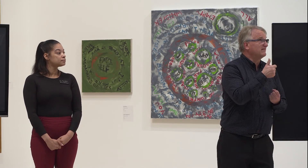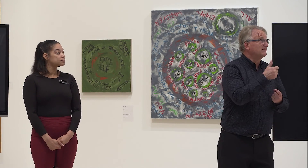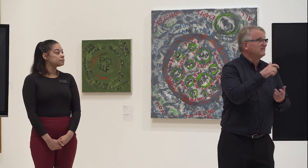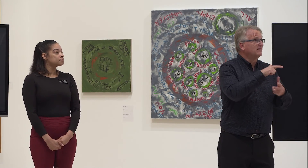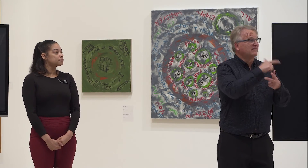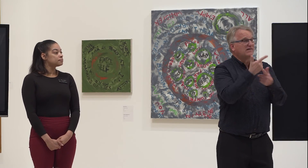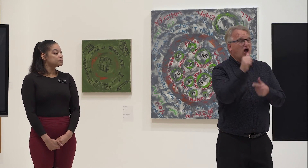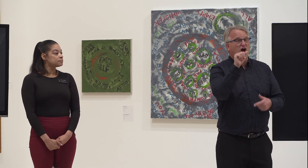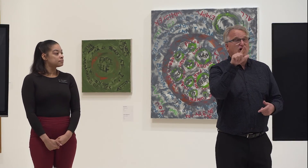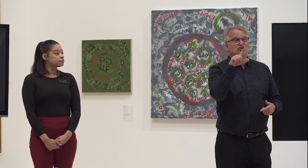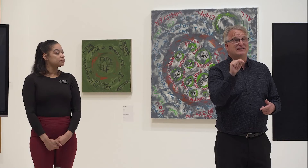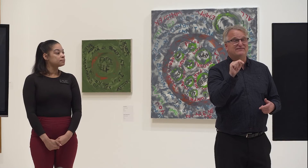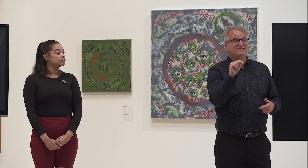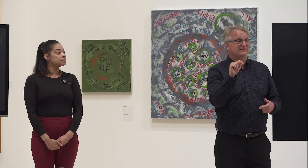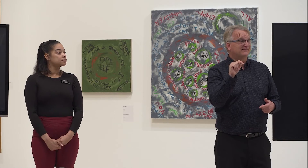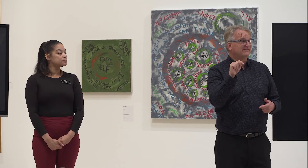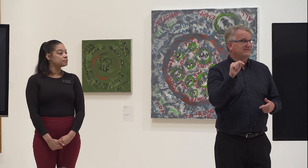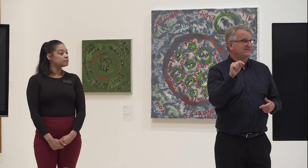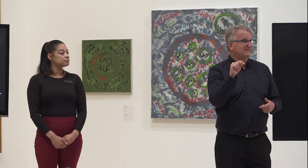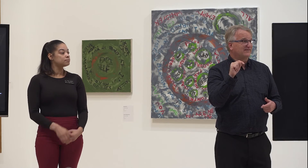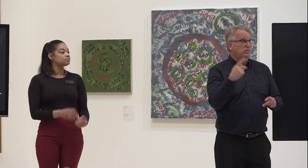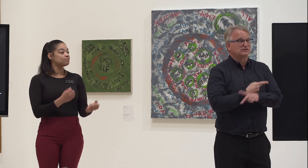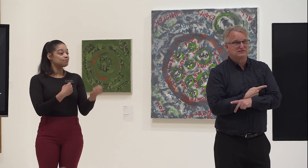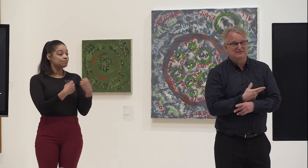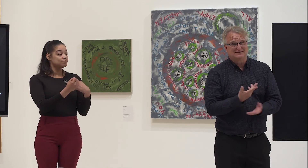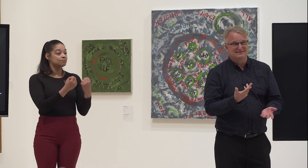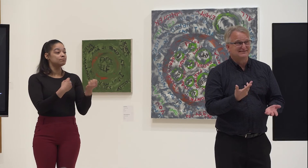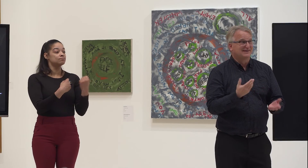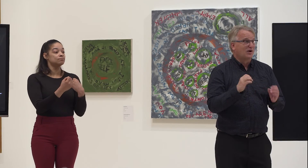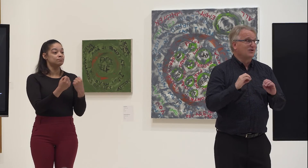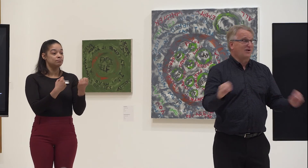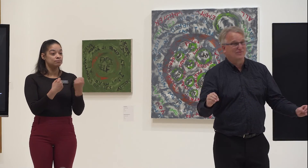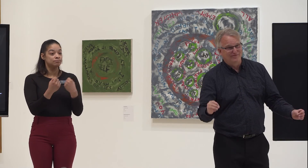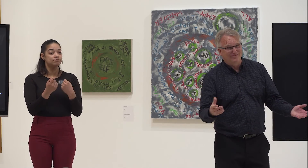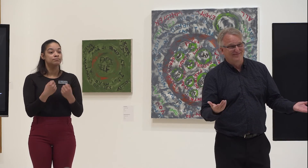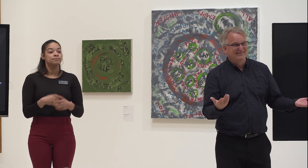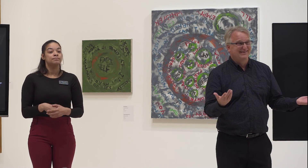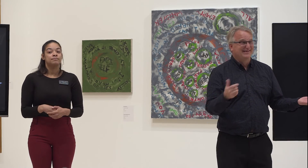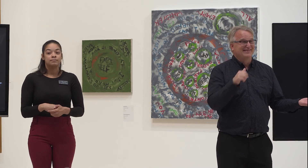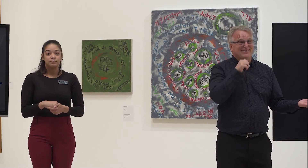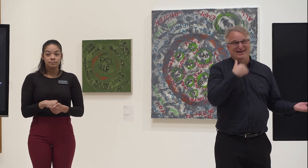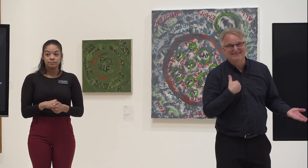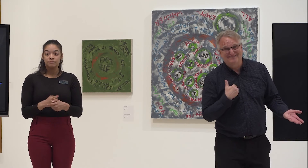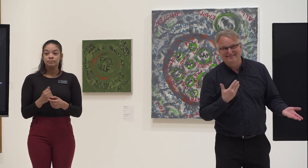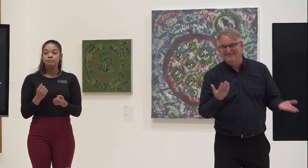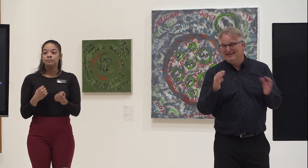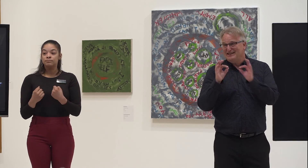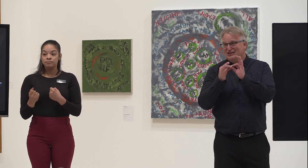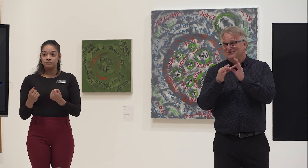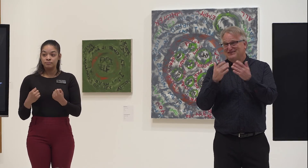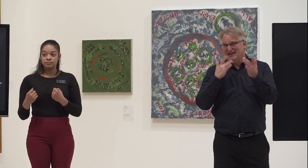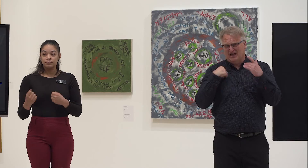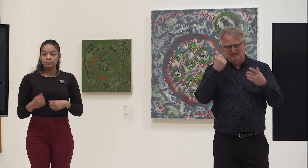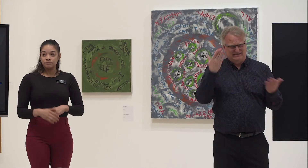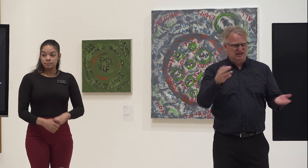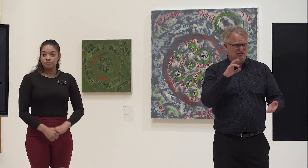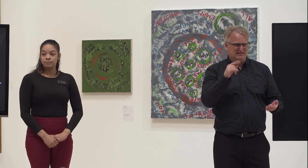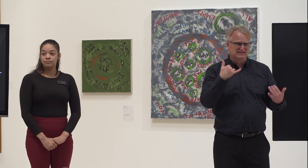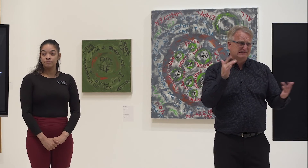They may have some fear of what the alternative is. It could be worse if they speak up, right? It could be worse for them next time.